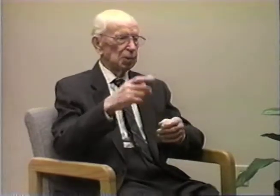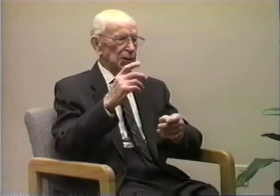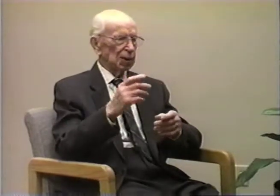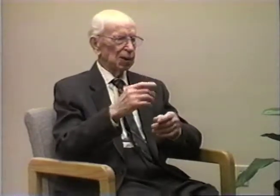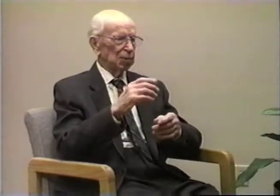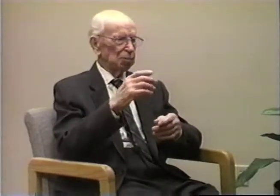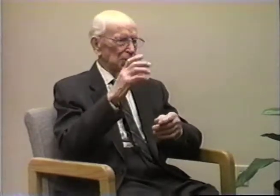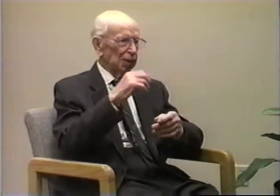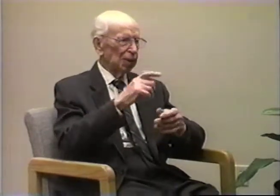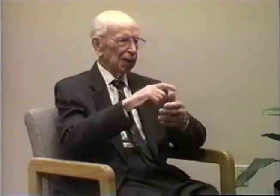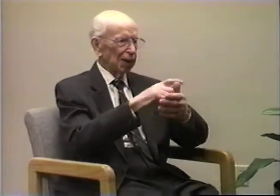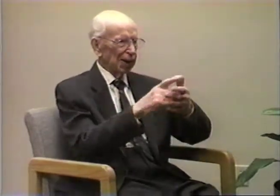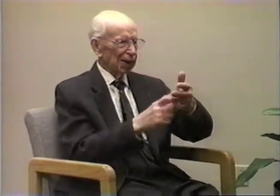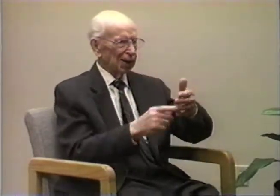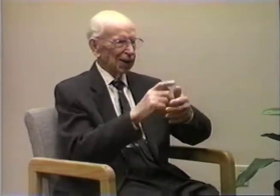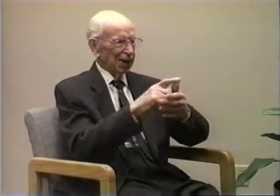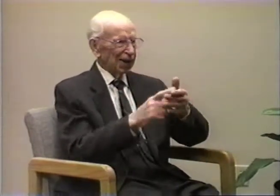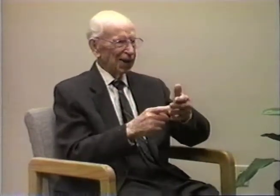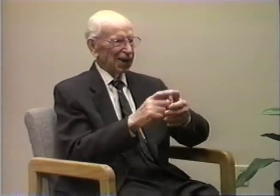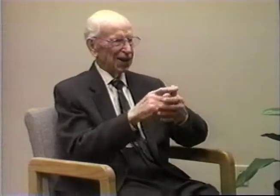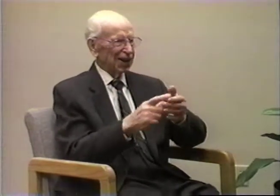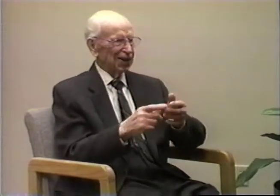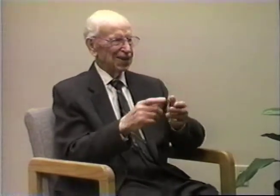We met in Seattle to find out